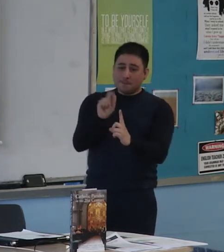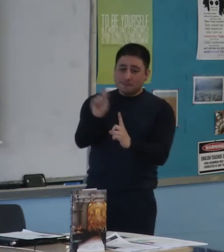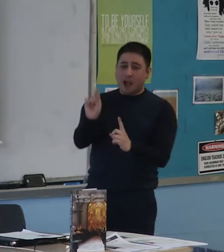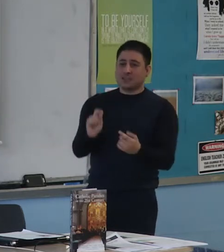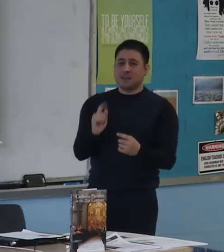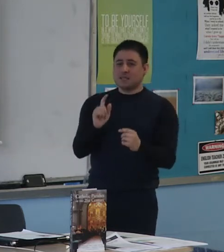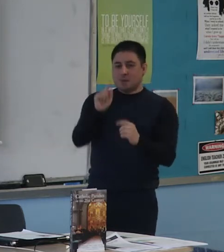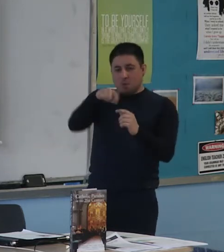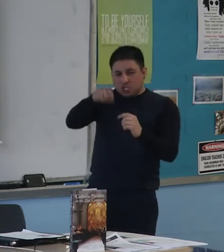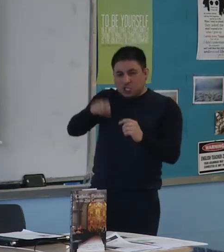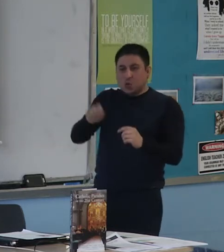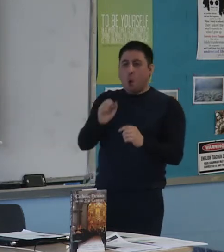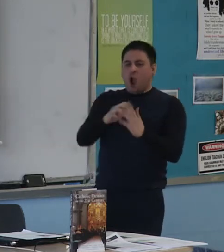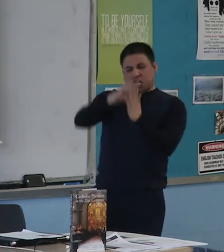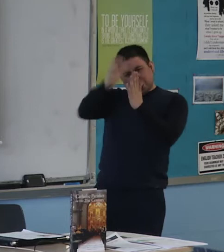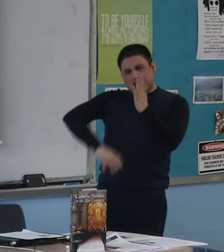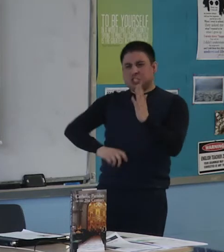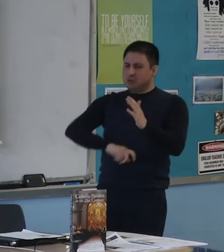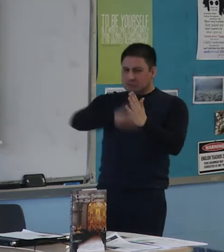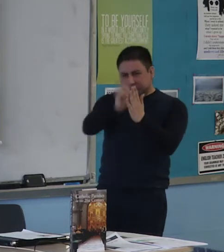we'll get back essays, you know, that folks will put in that we have to